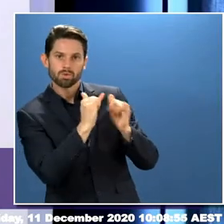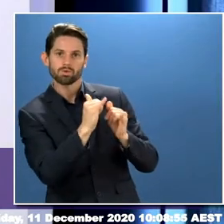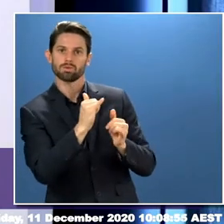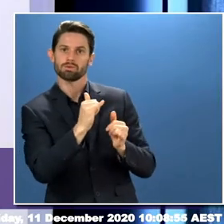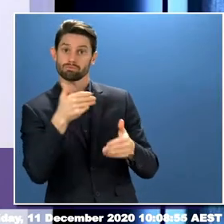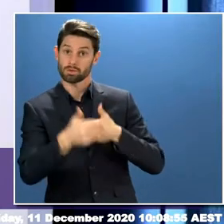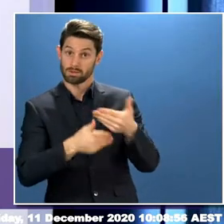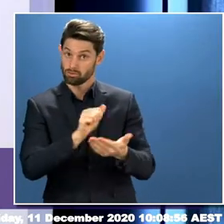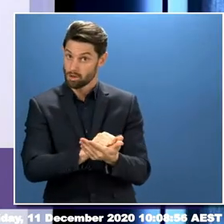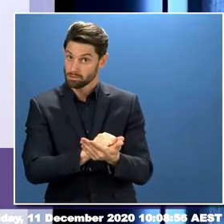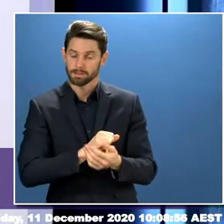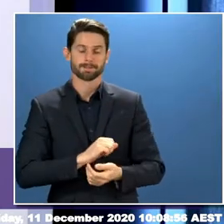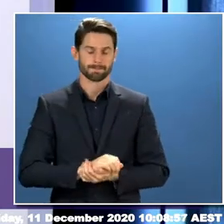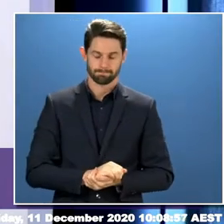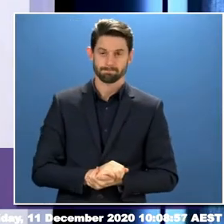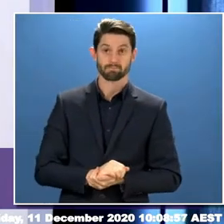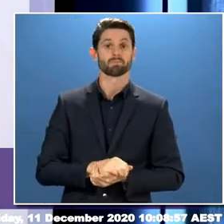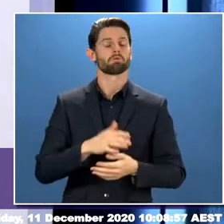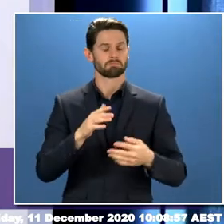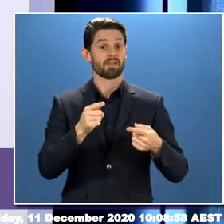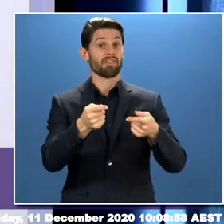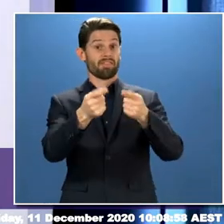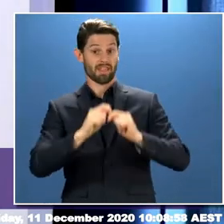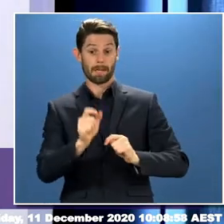And then once a person does get a job, there will be certain things